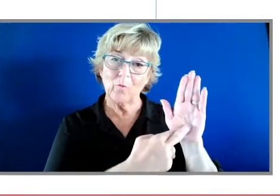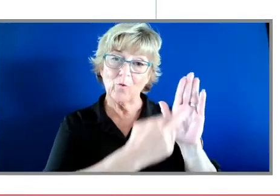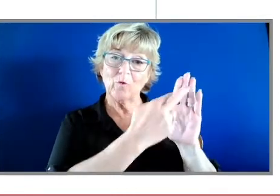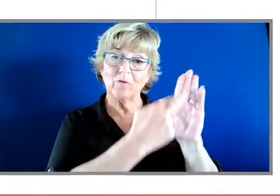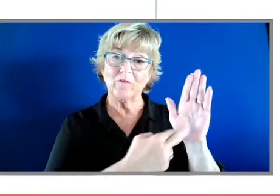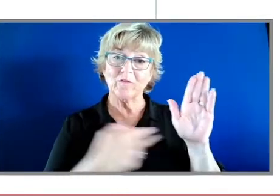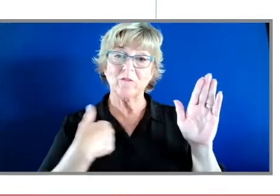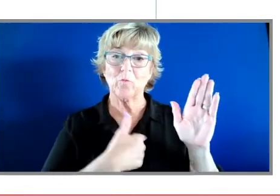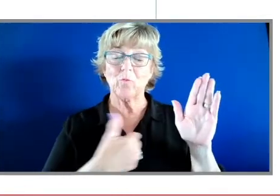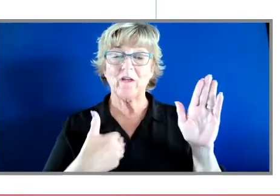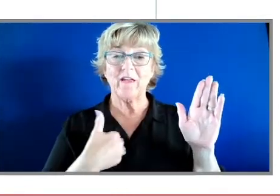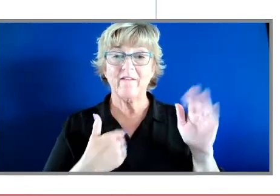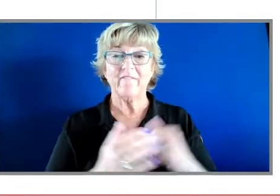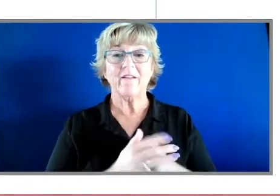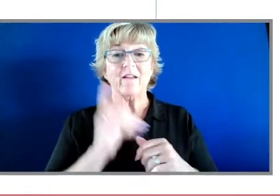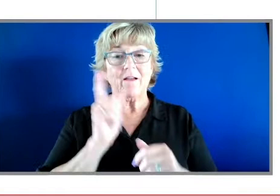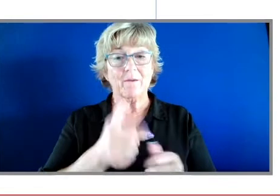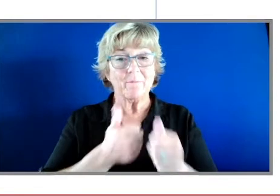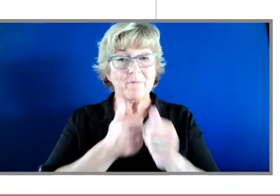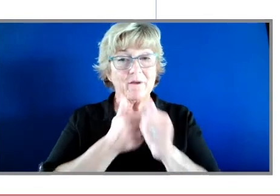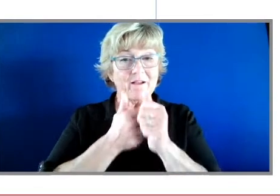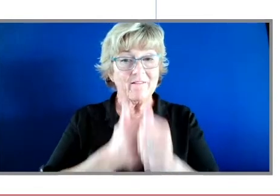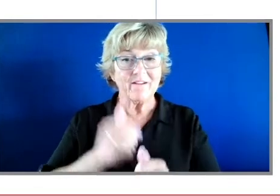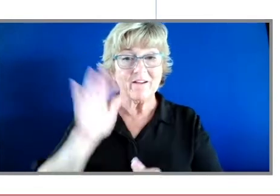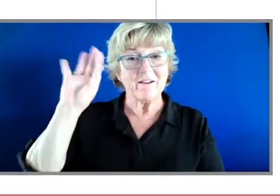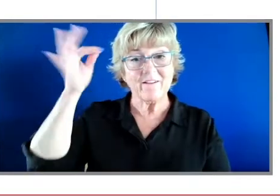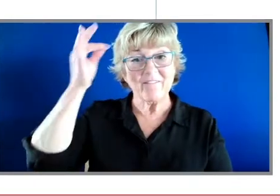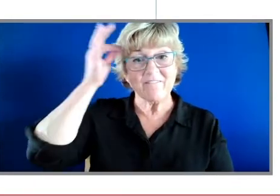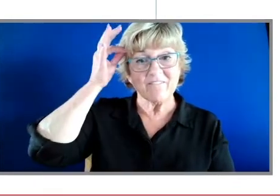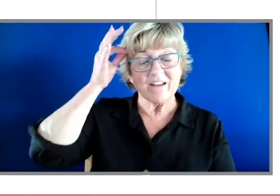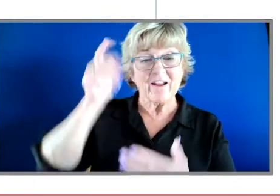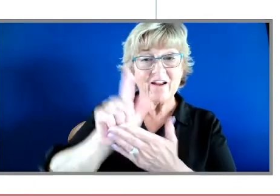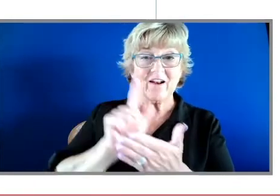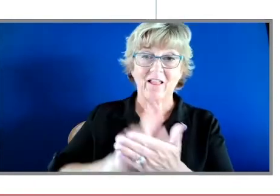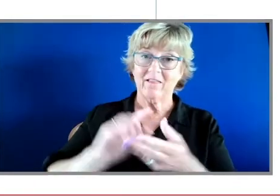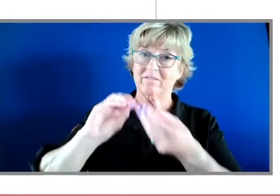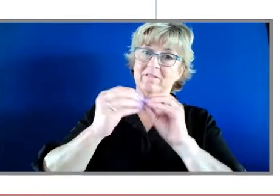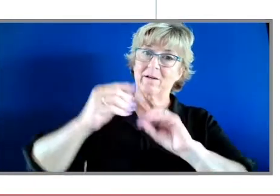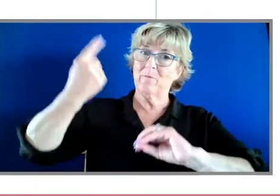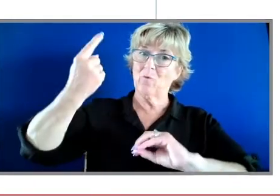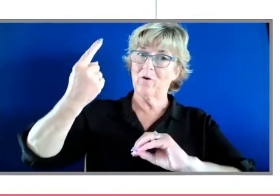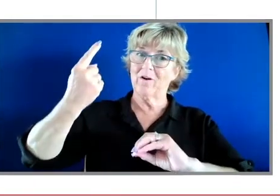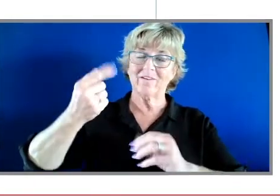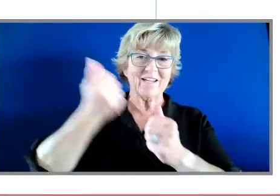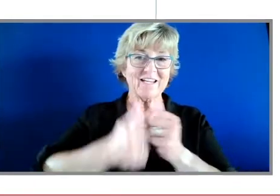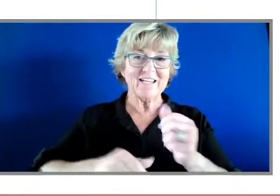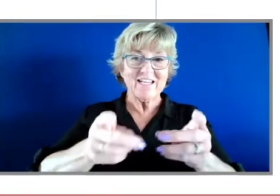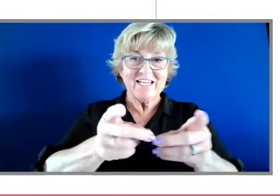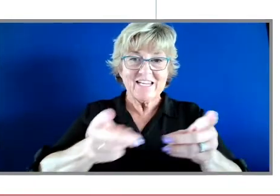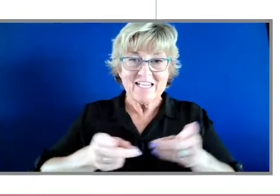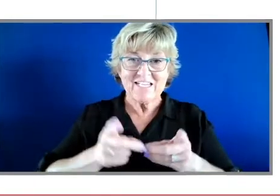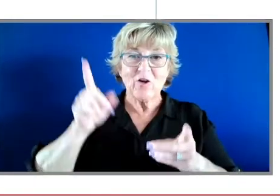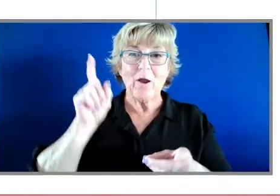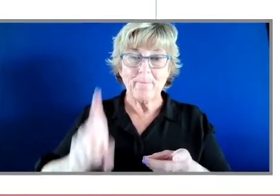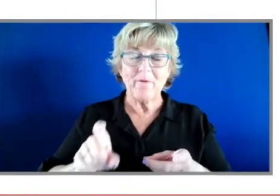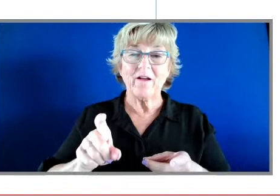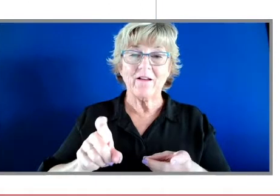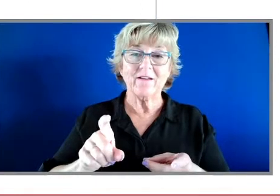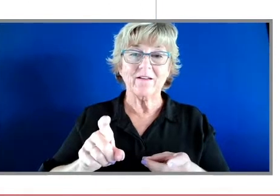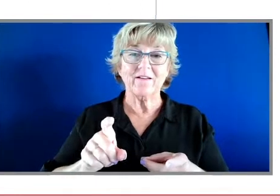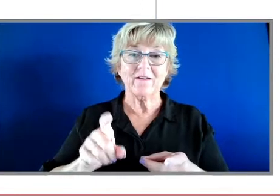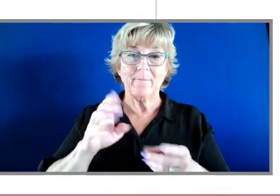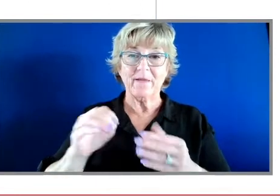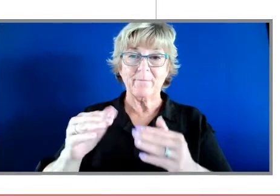Studio: Rules as well, we have to follow the federal law, which is of course number one each district must be substantially